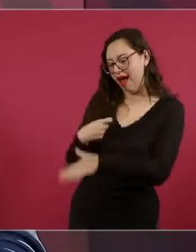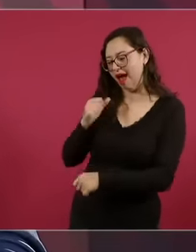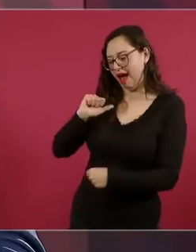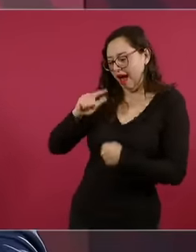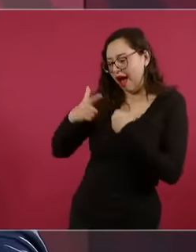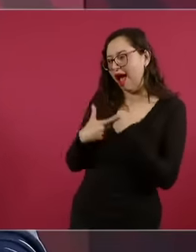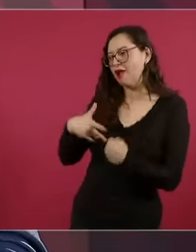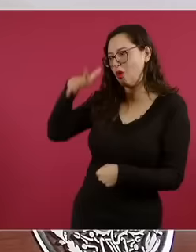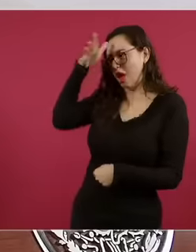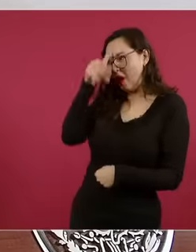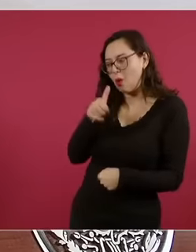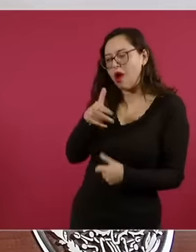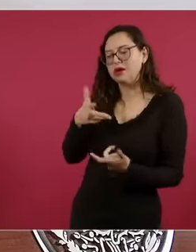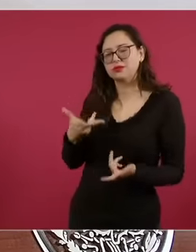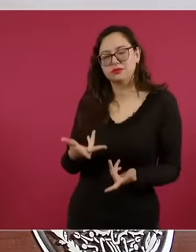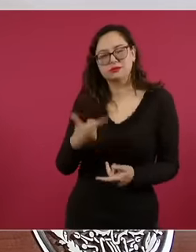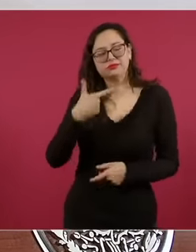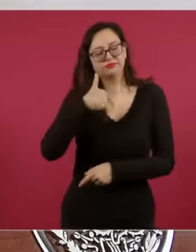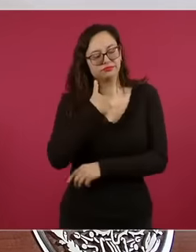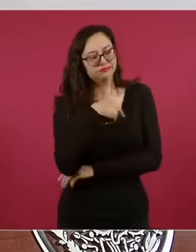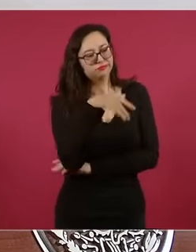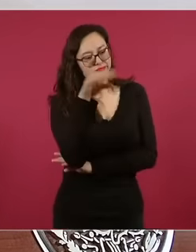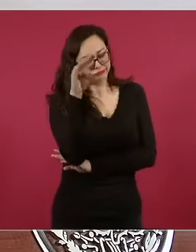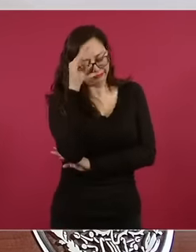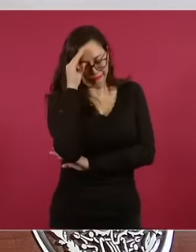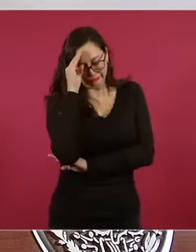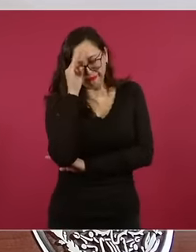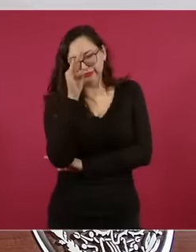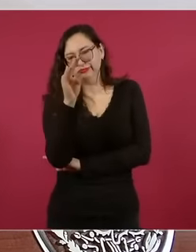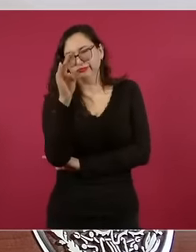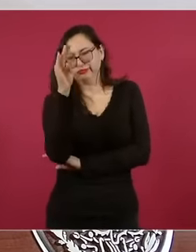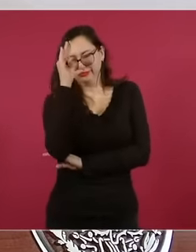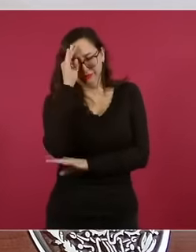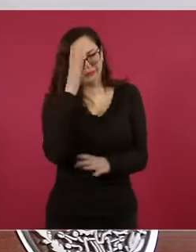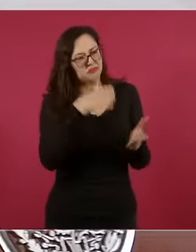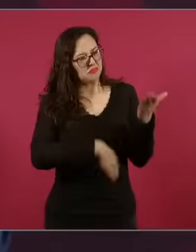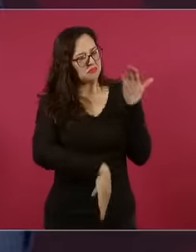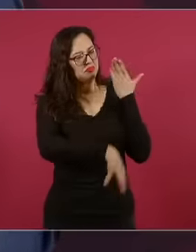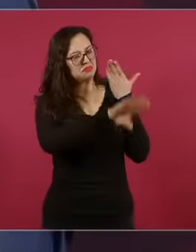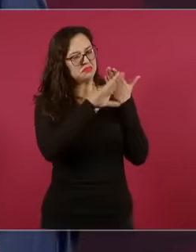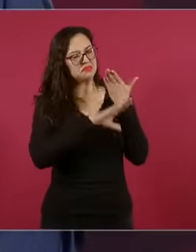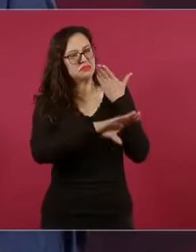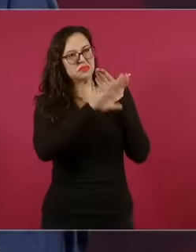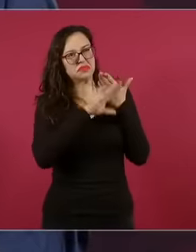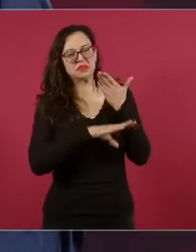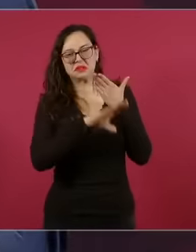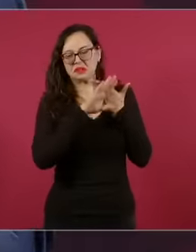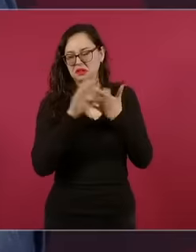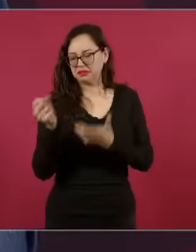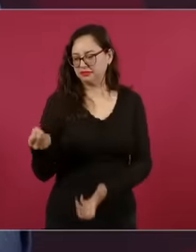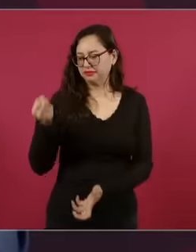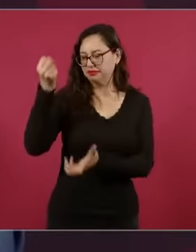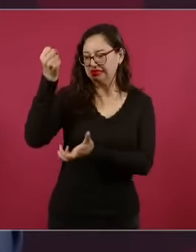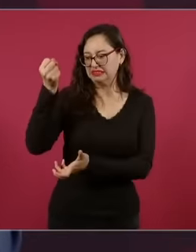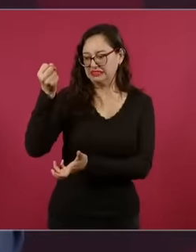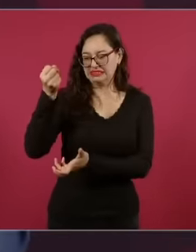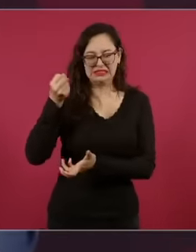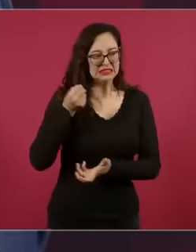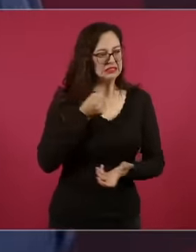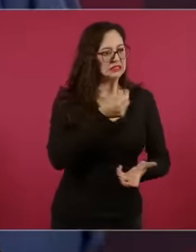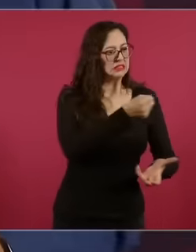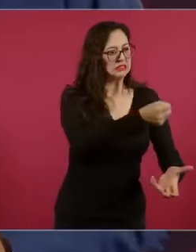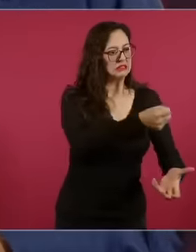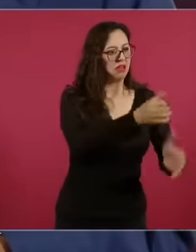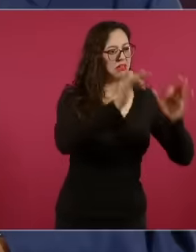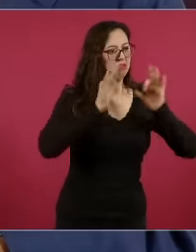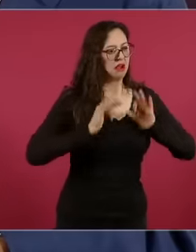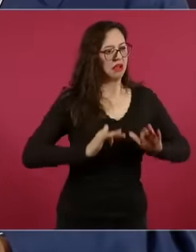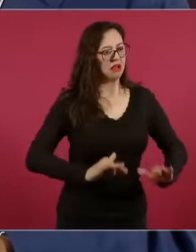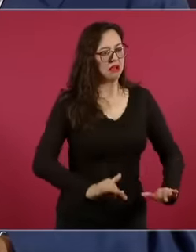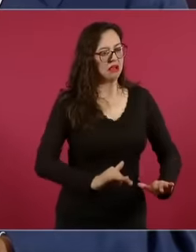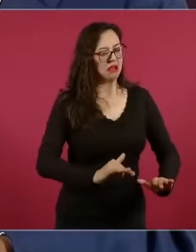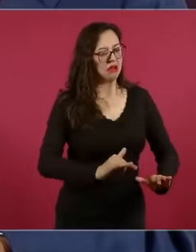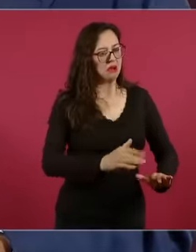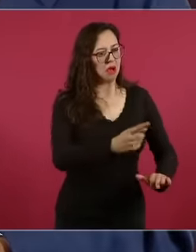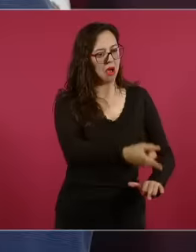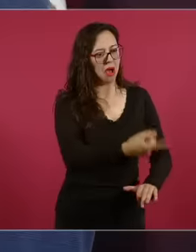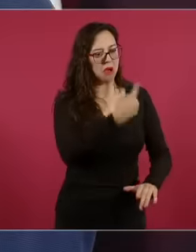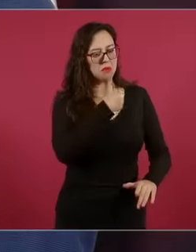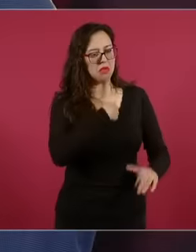money from the budget that I prefer to be used. For the benefit of the people, because that budget